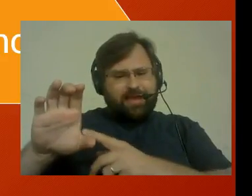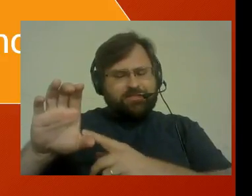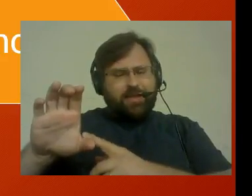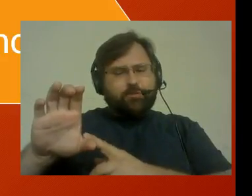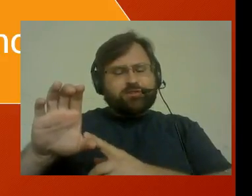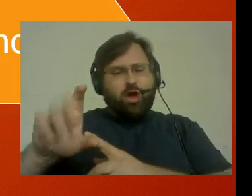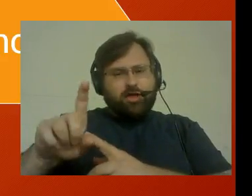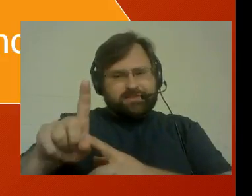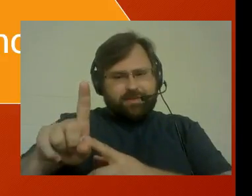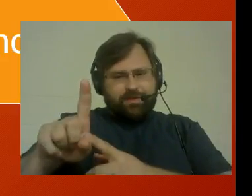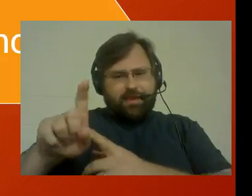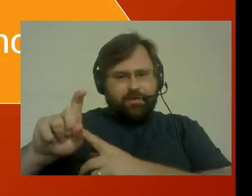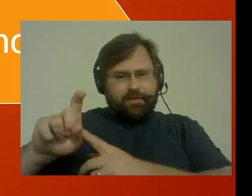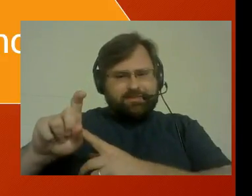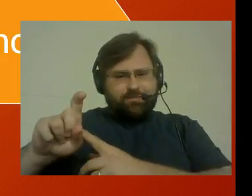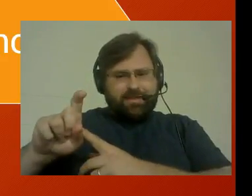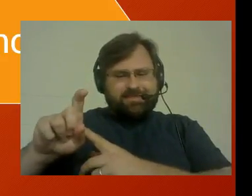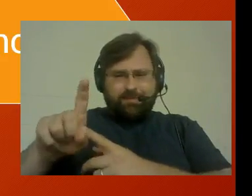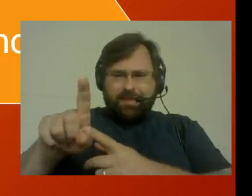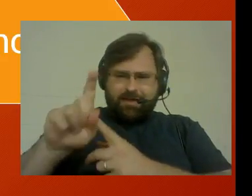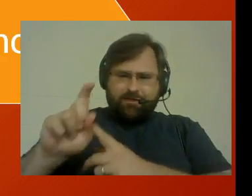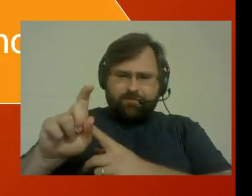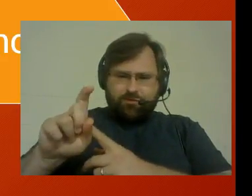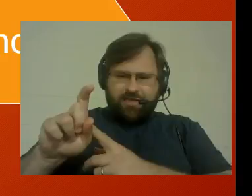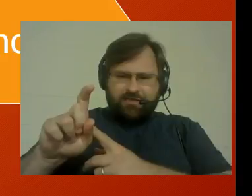hand shape was lost then it became simply assimilated into the first hand